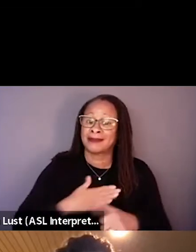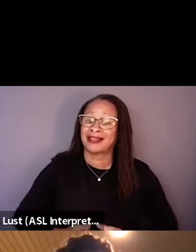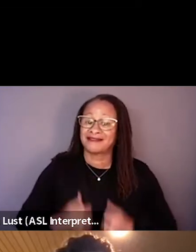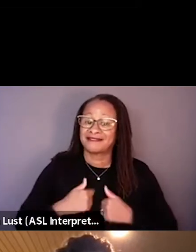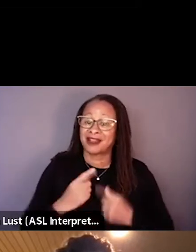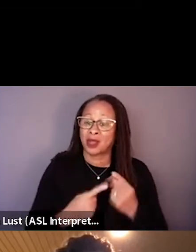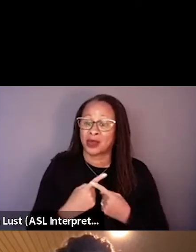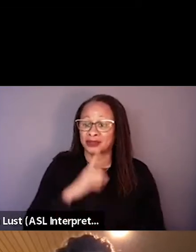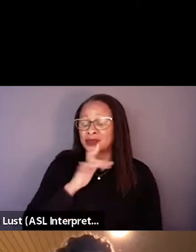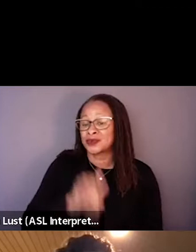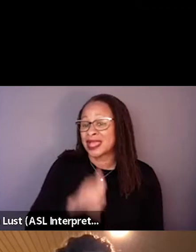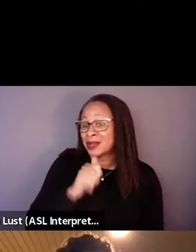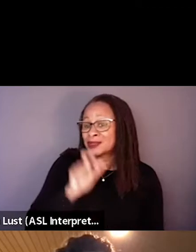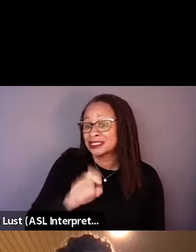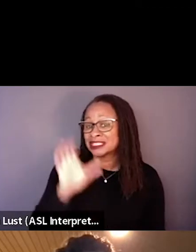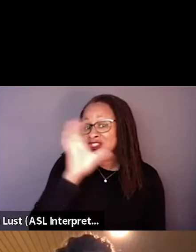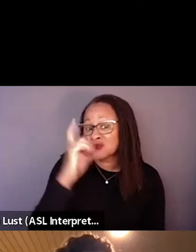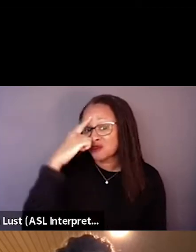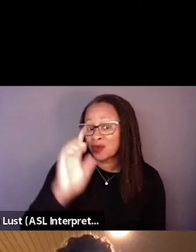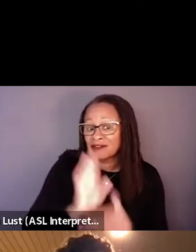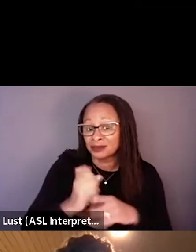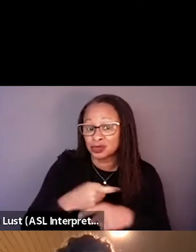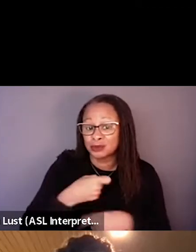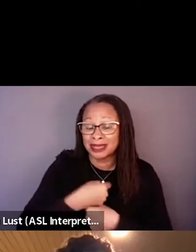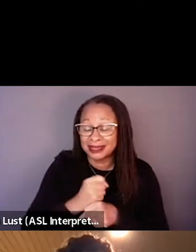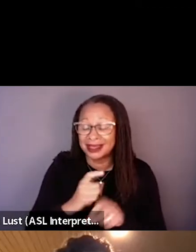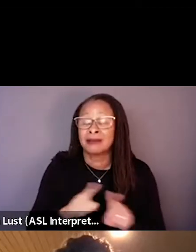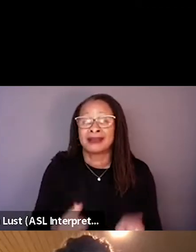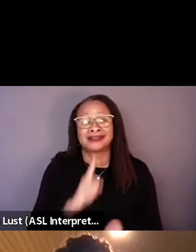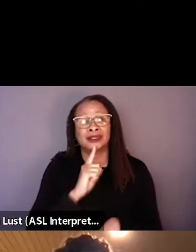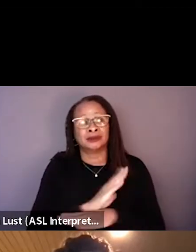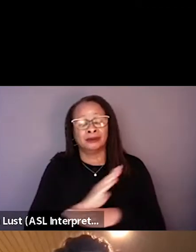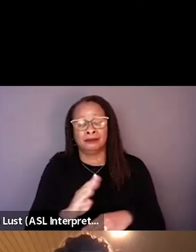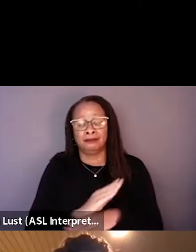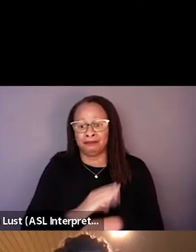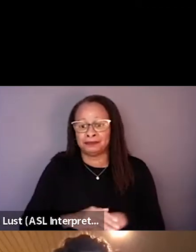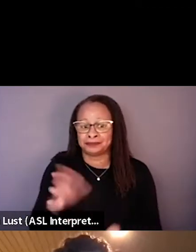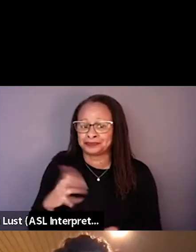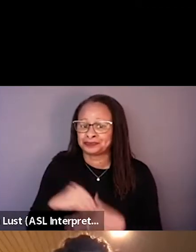I wasn't necessarily looking for a film to make, but I was sort of in the process of also